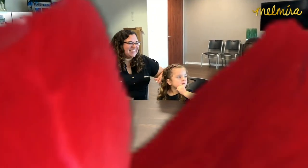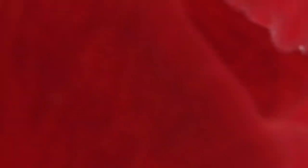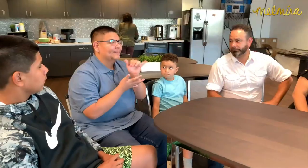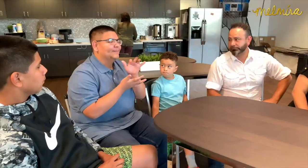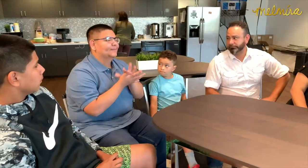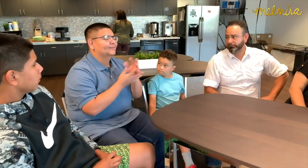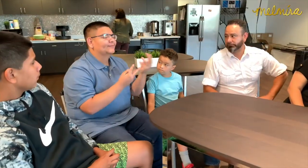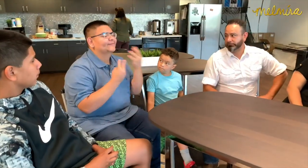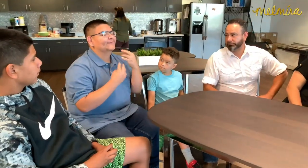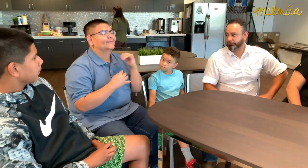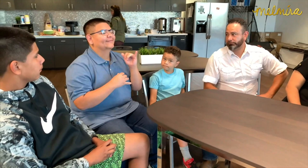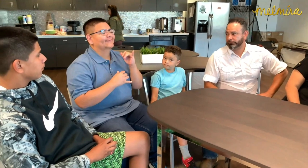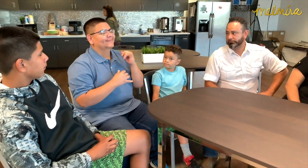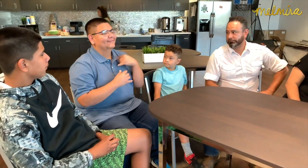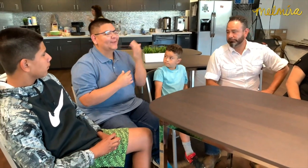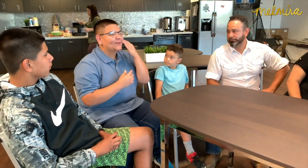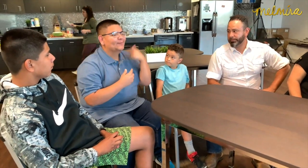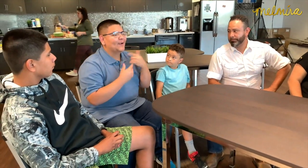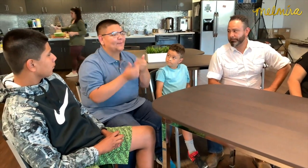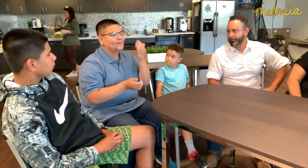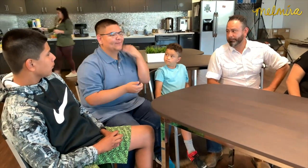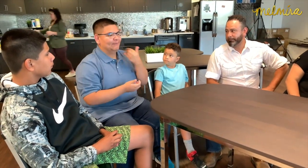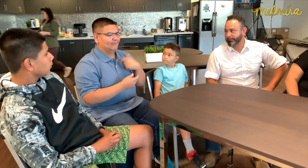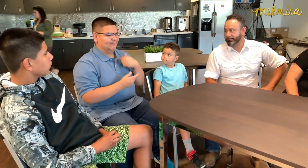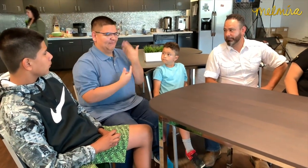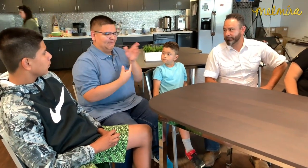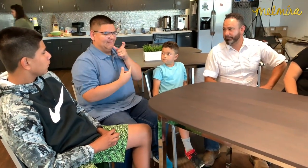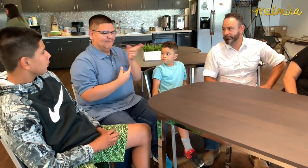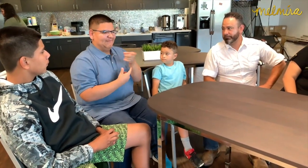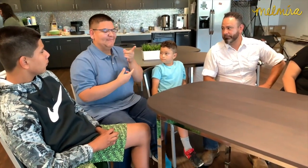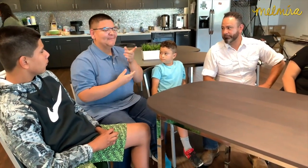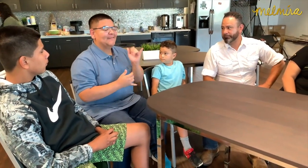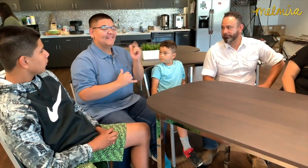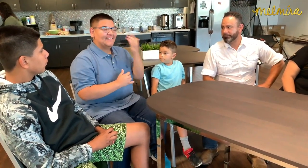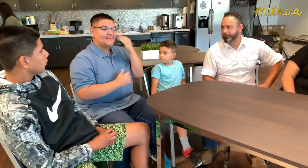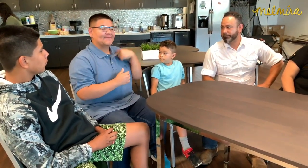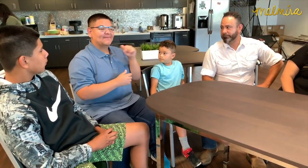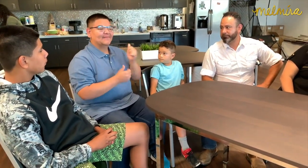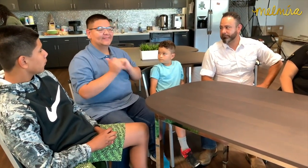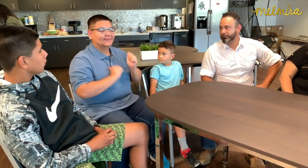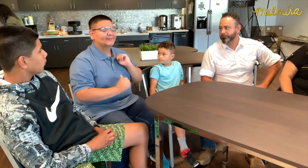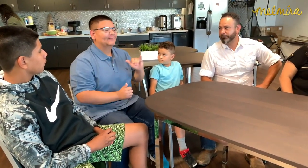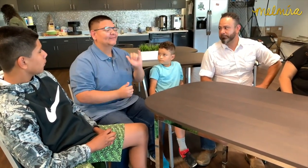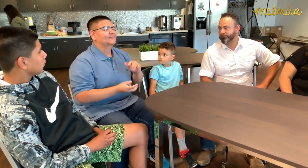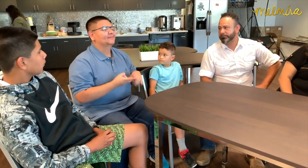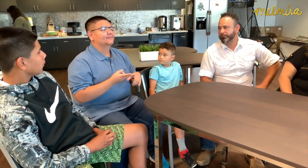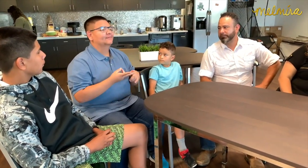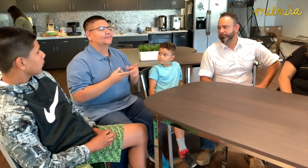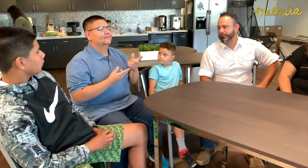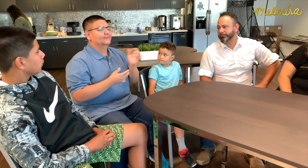They took pictures of us. We thought it was funny. The kids at school know me now, they didn't know they didn't know who I am before. They didn't know me before I was on TV.